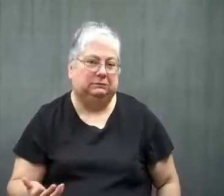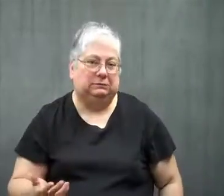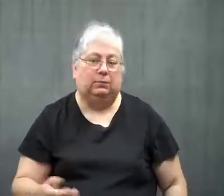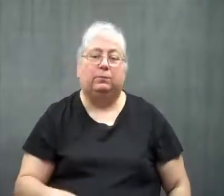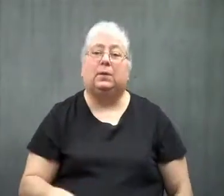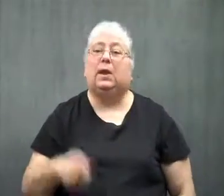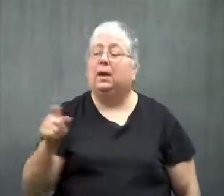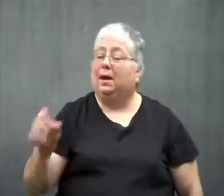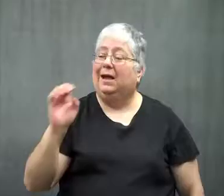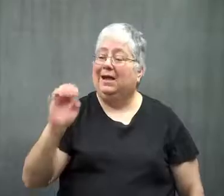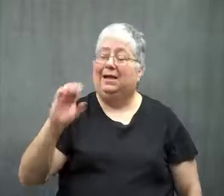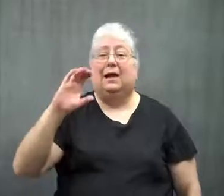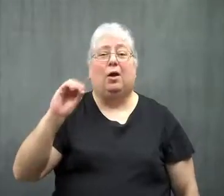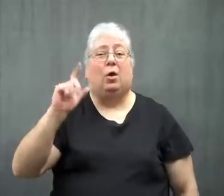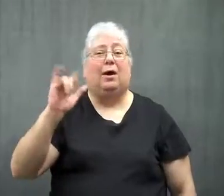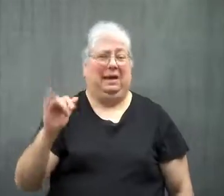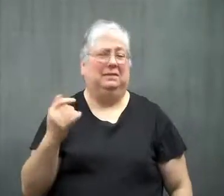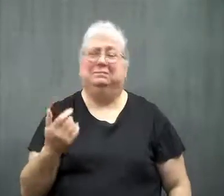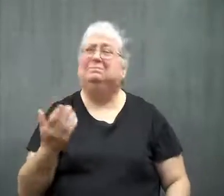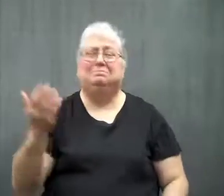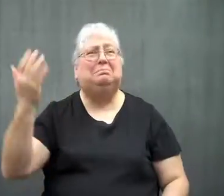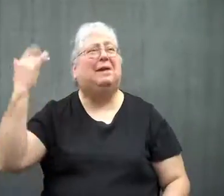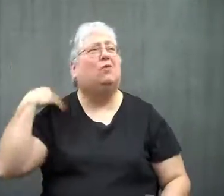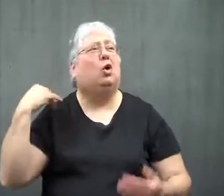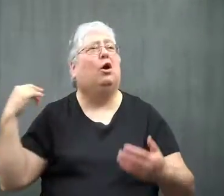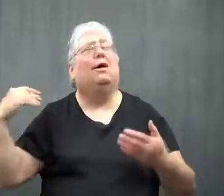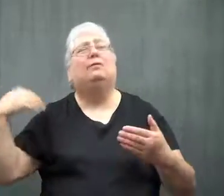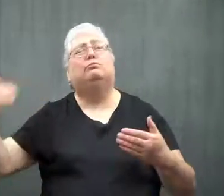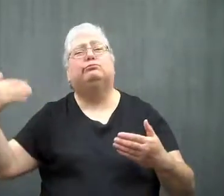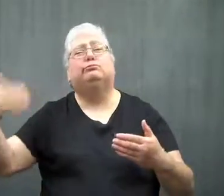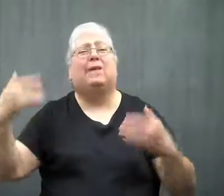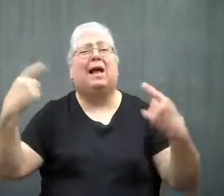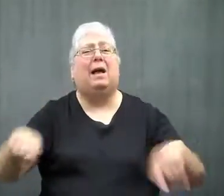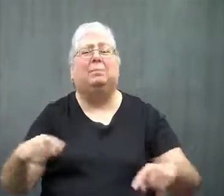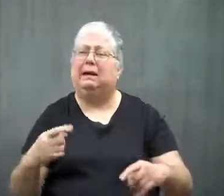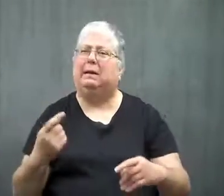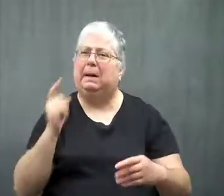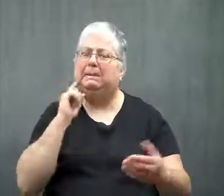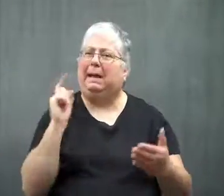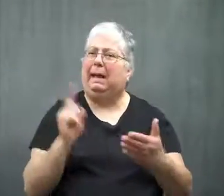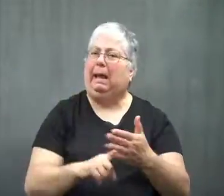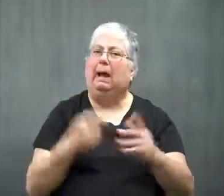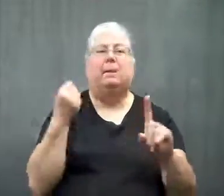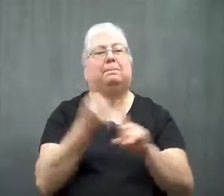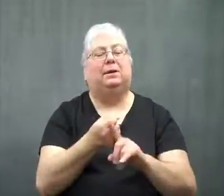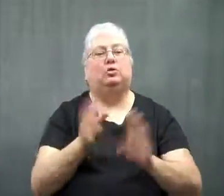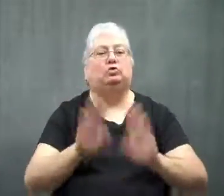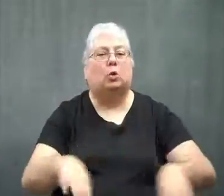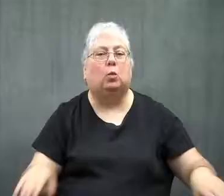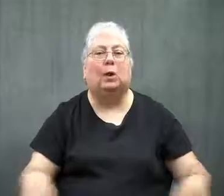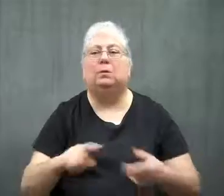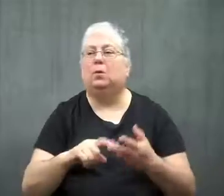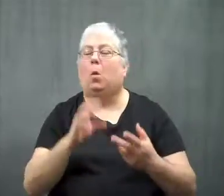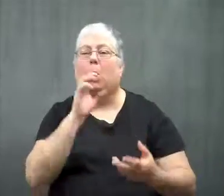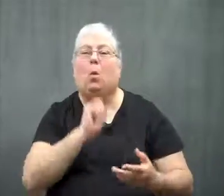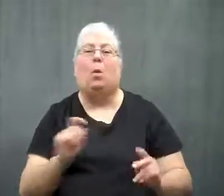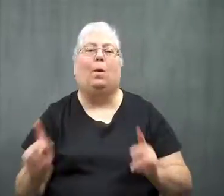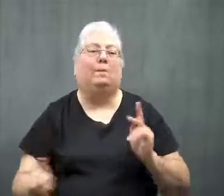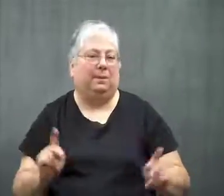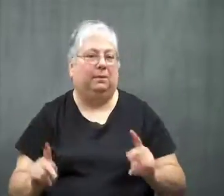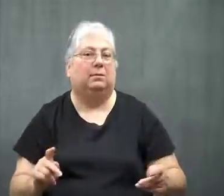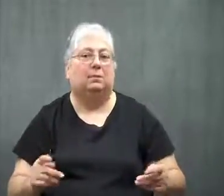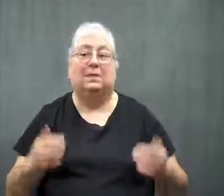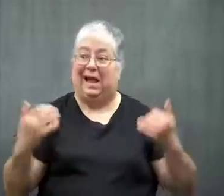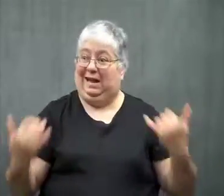E-coli has historically affected children and older people.